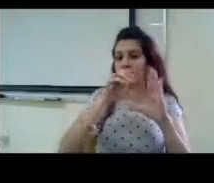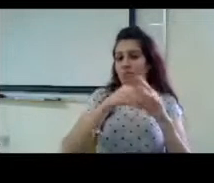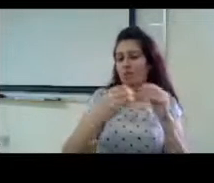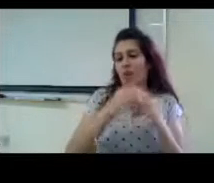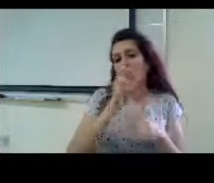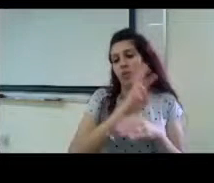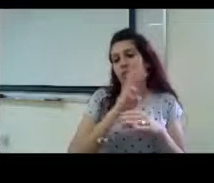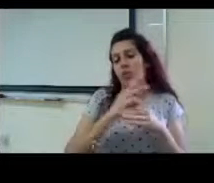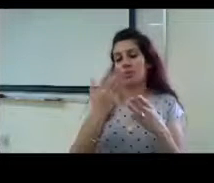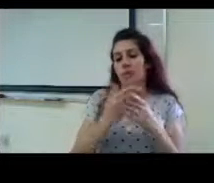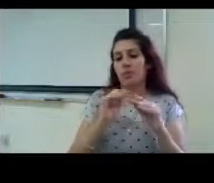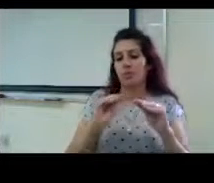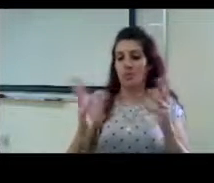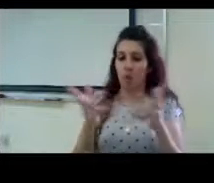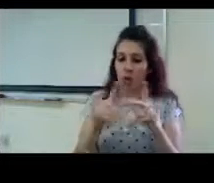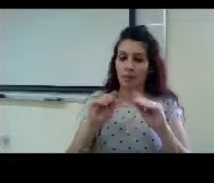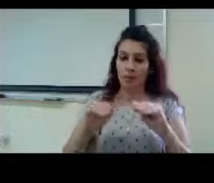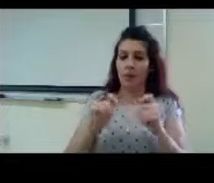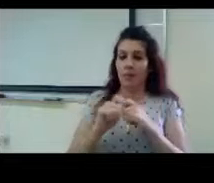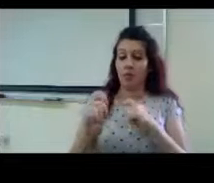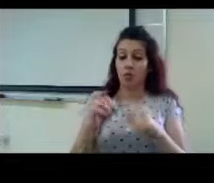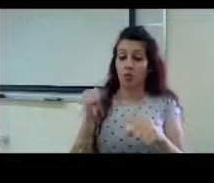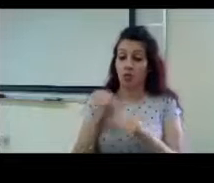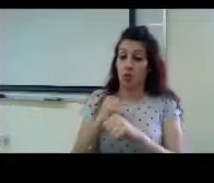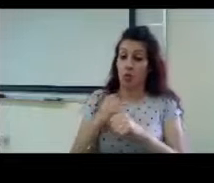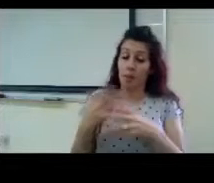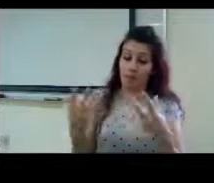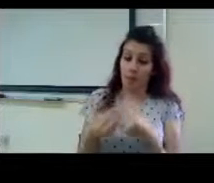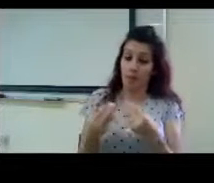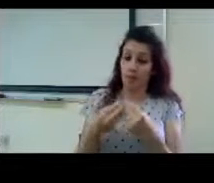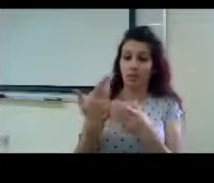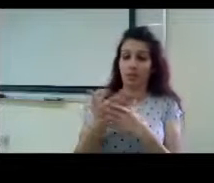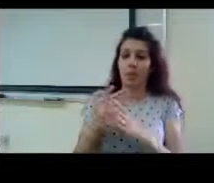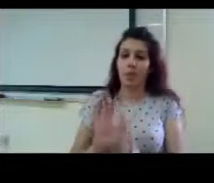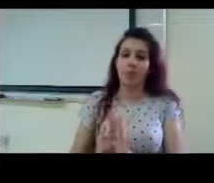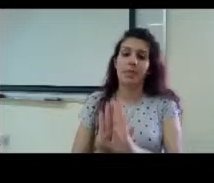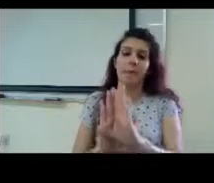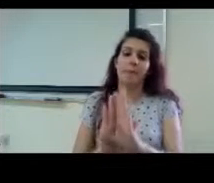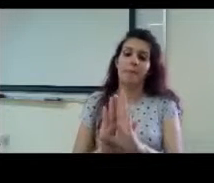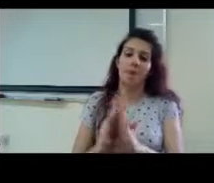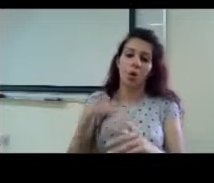lockdown all schools were closed even our community centers were closed where